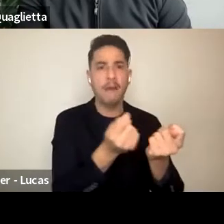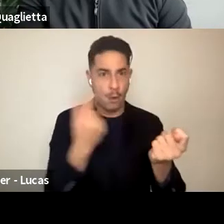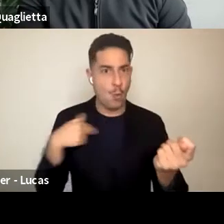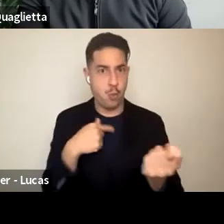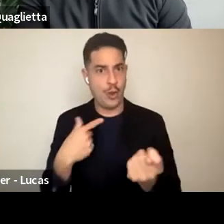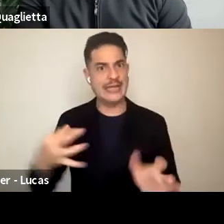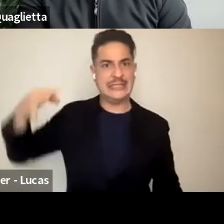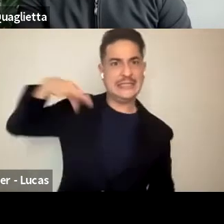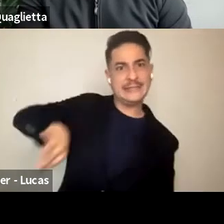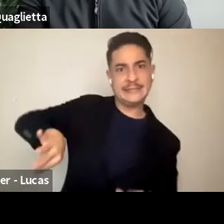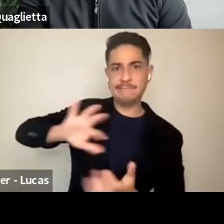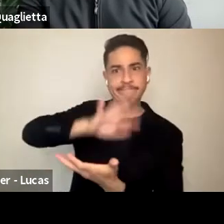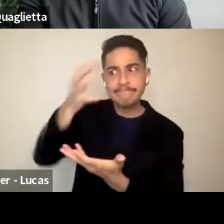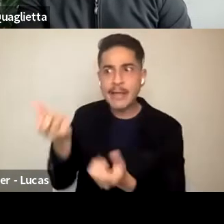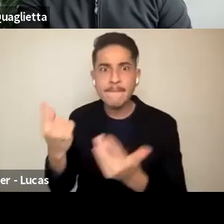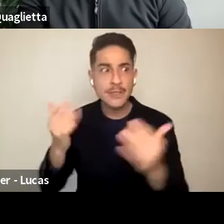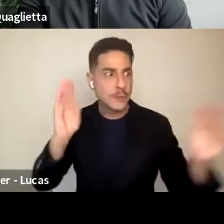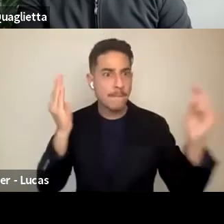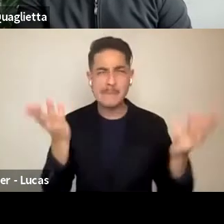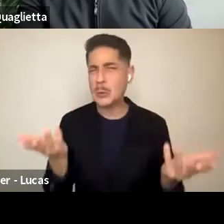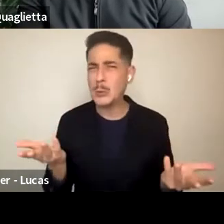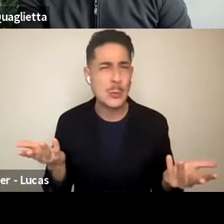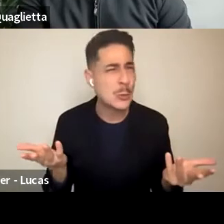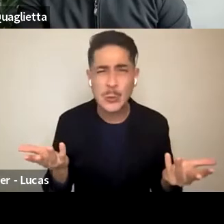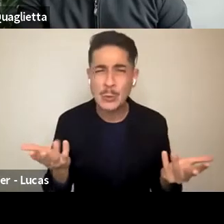Either that or what are we spending on a contractor and what to bring for us?